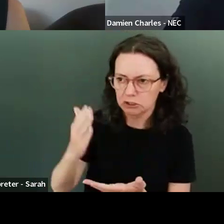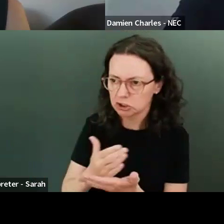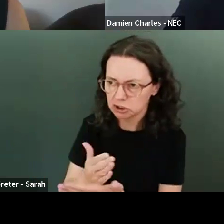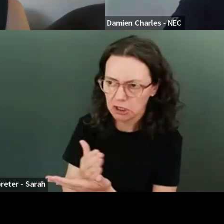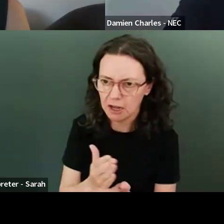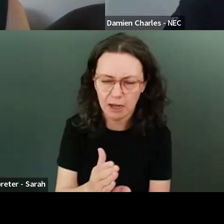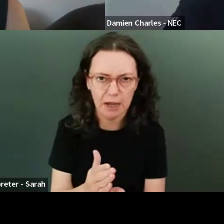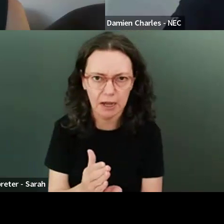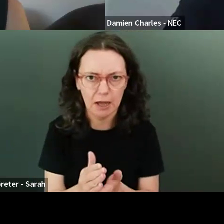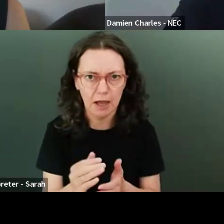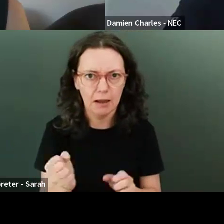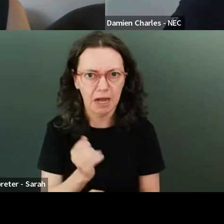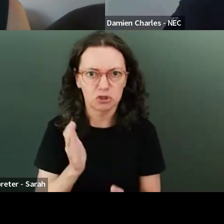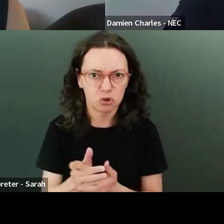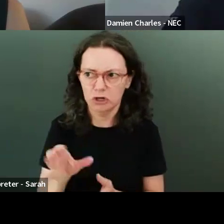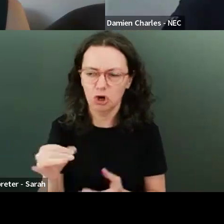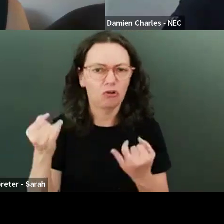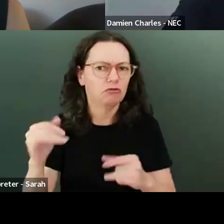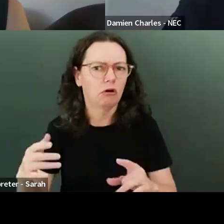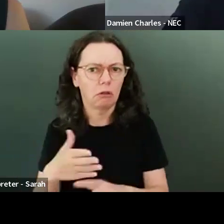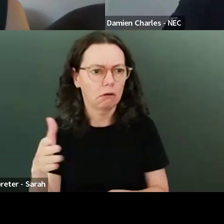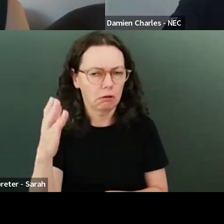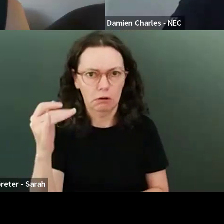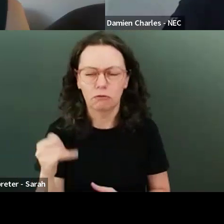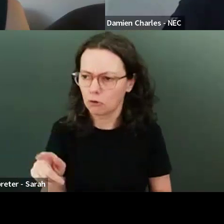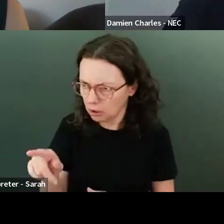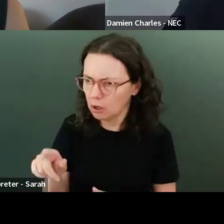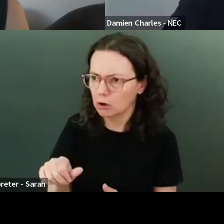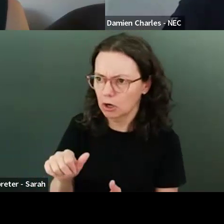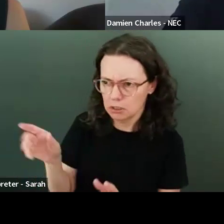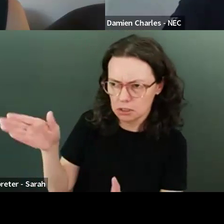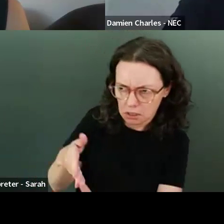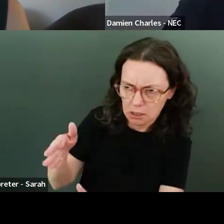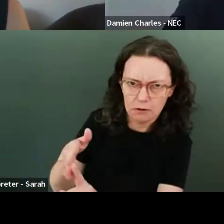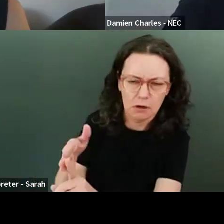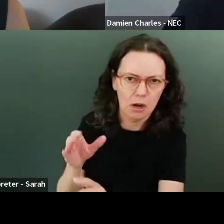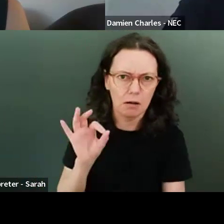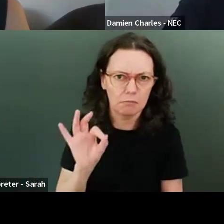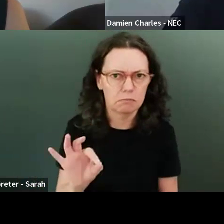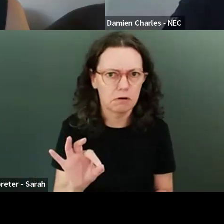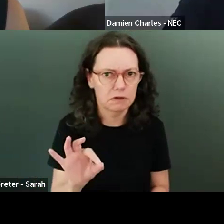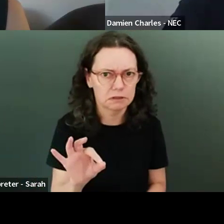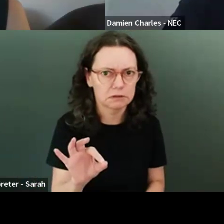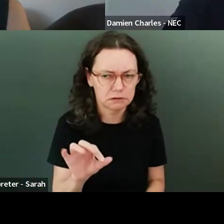other Youth Advocates that that we have within BSL as well really important that